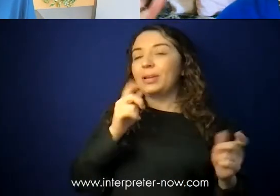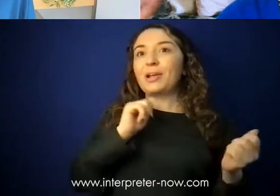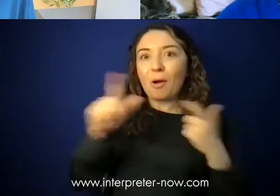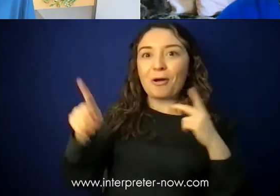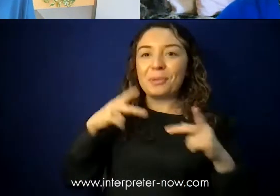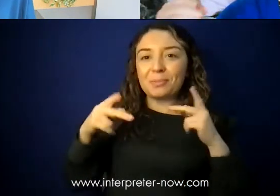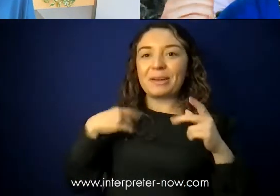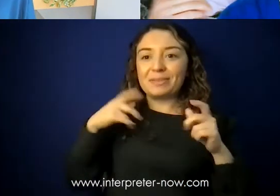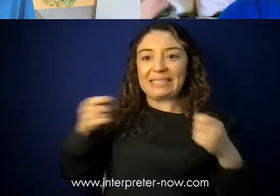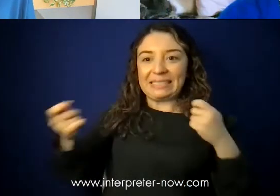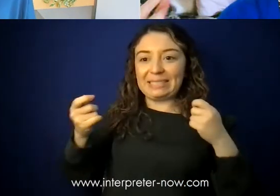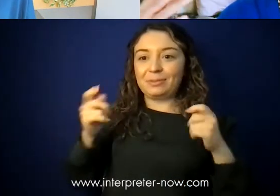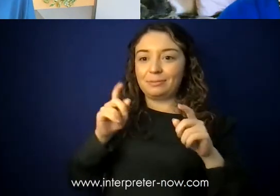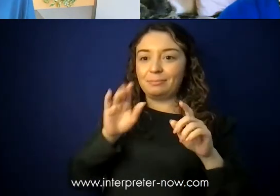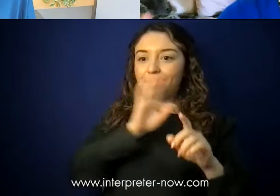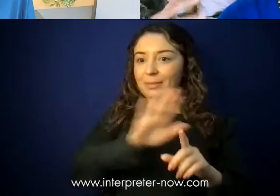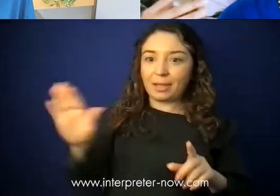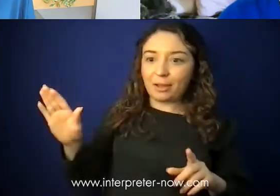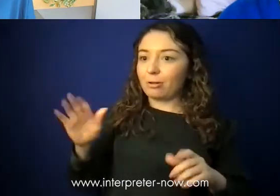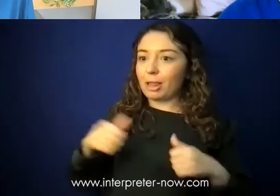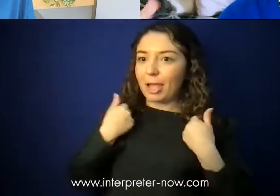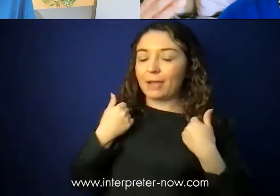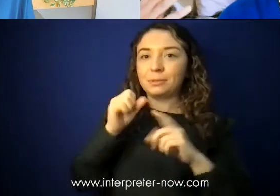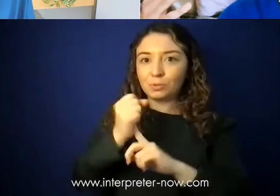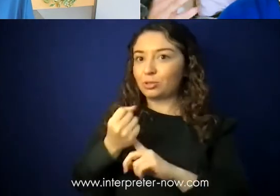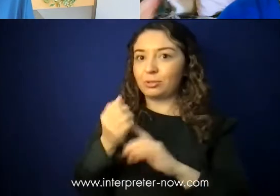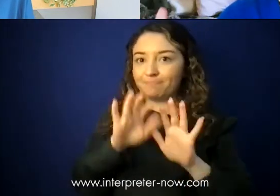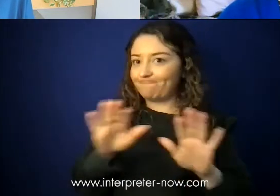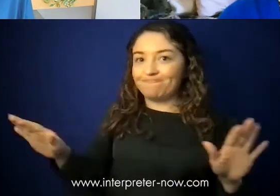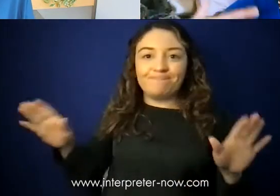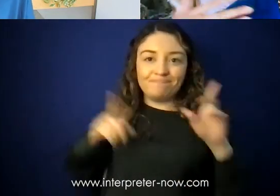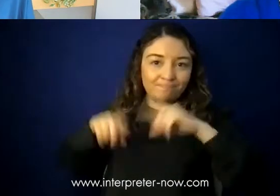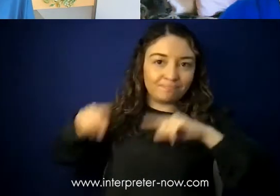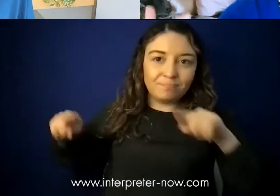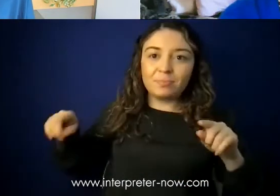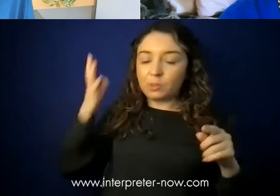This is why the more we show up and create generative open spaces to share it and talk